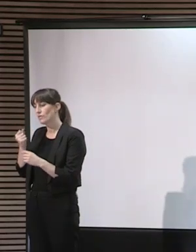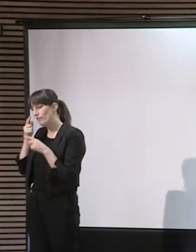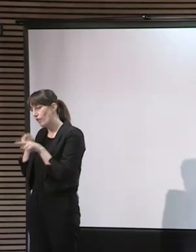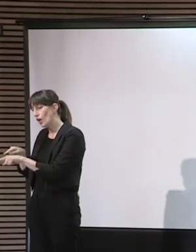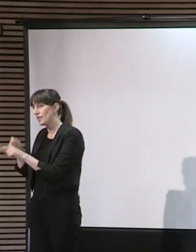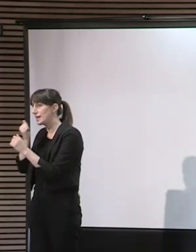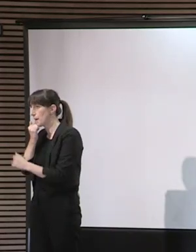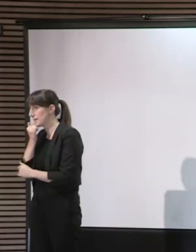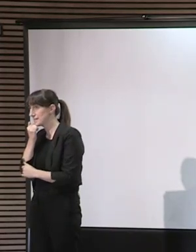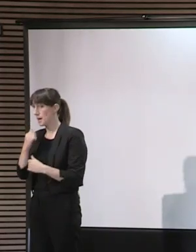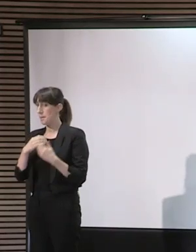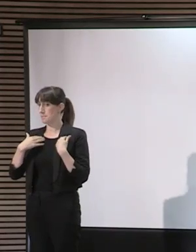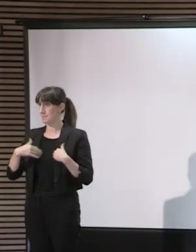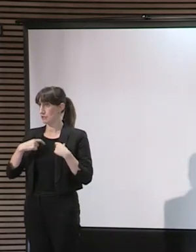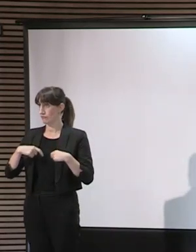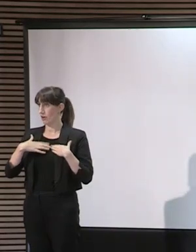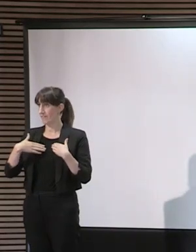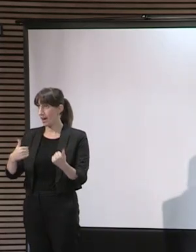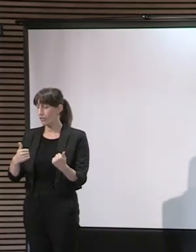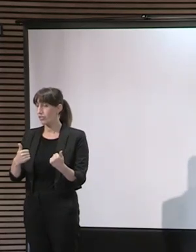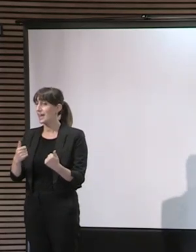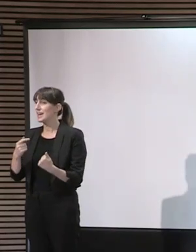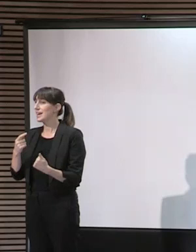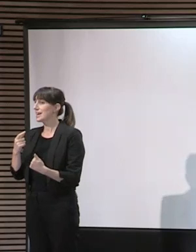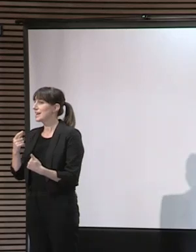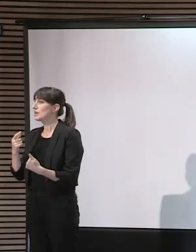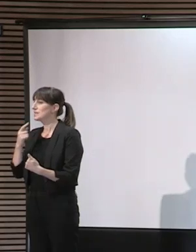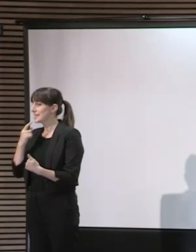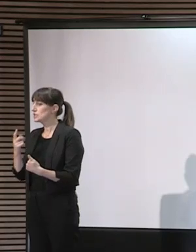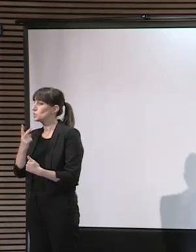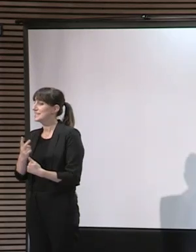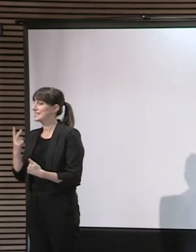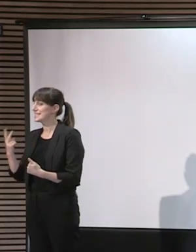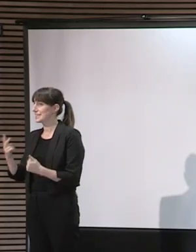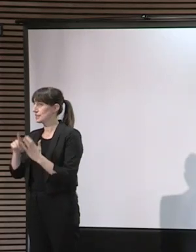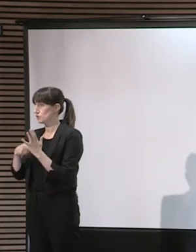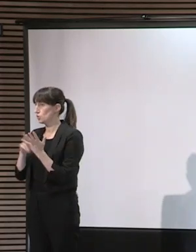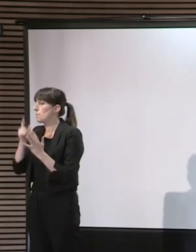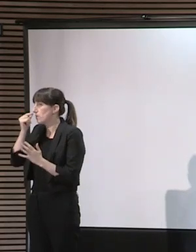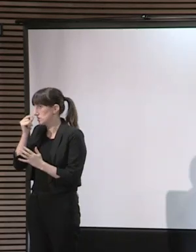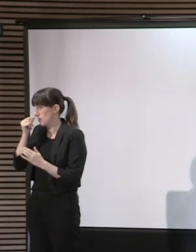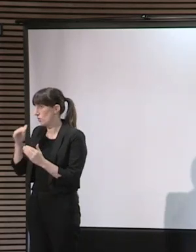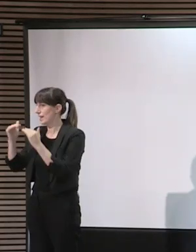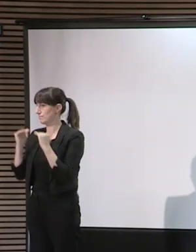there. Of course, we need to keep a mind on what's happening with cases. The recommendation from the Ministry of Health is that